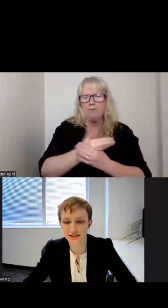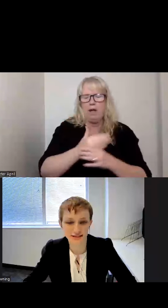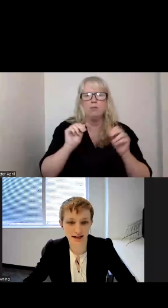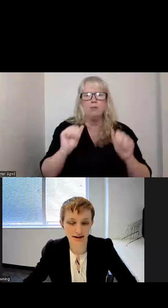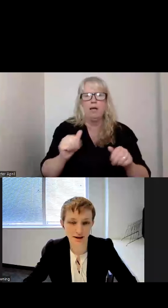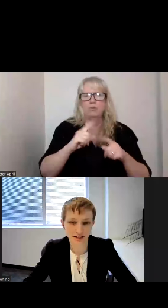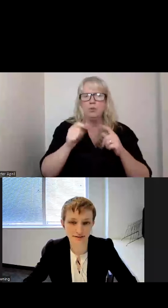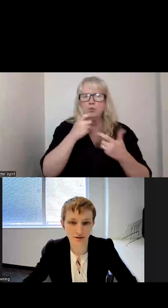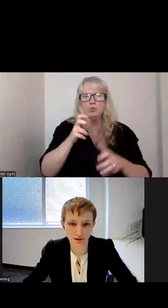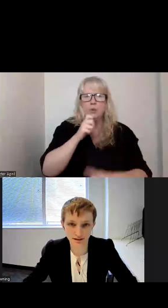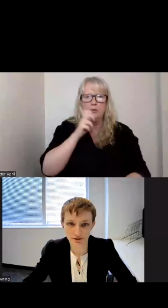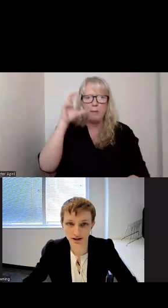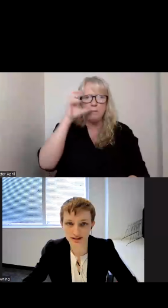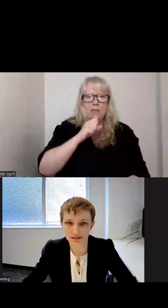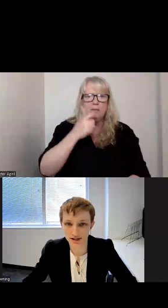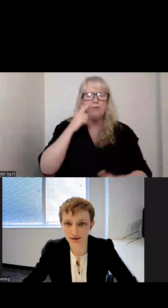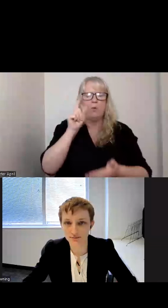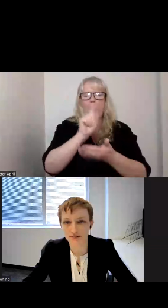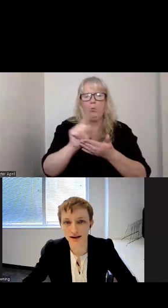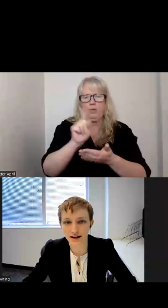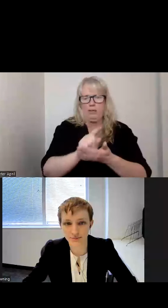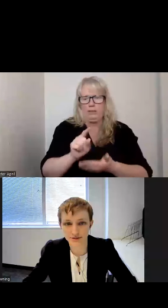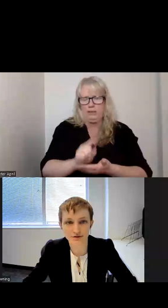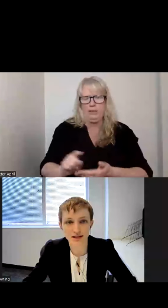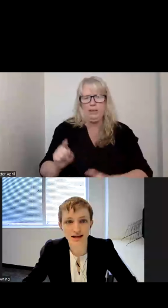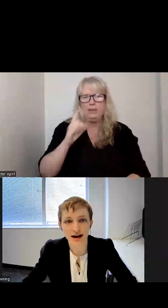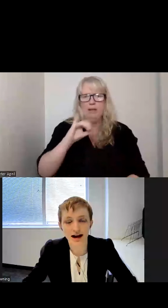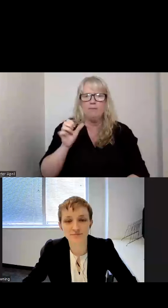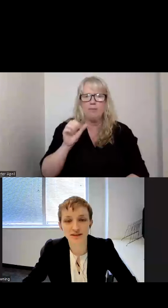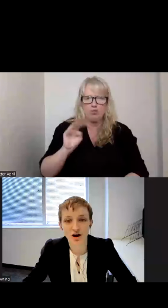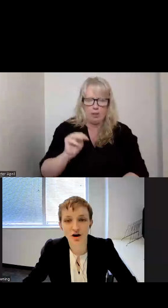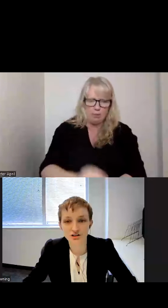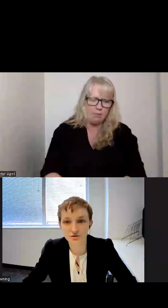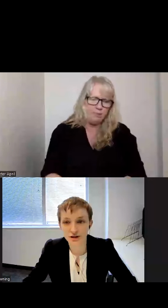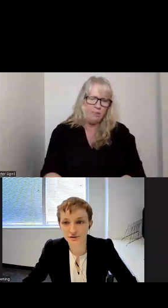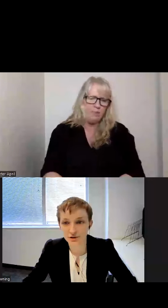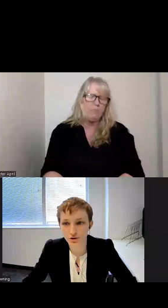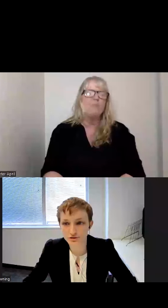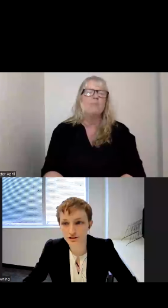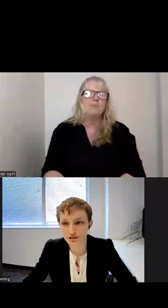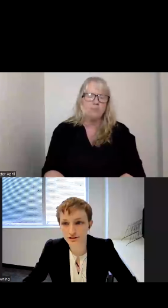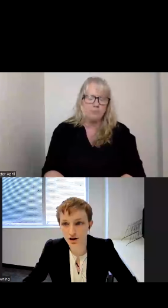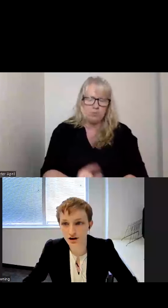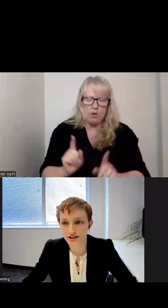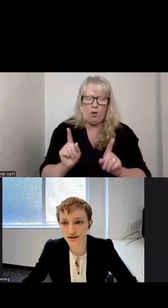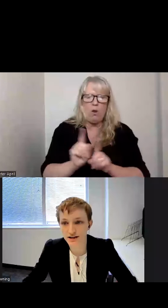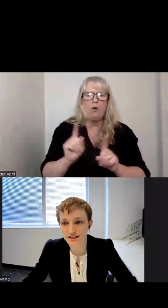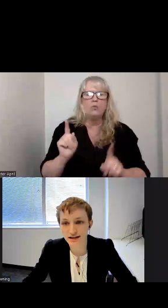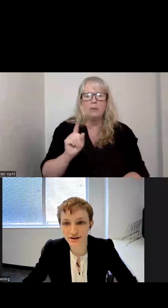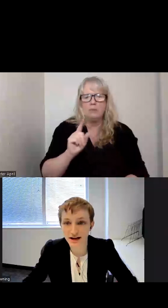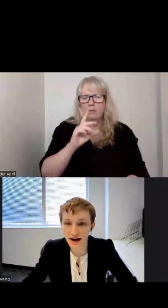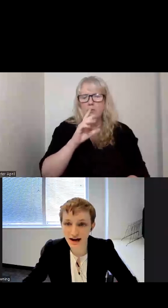MISS THE WEEKLY JAM EPISODES. IF YOU GO TO TALK.CRISISNOW.COM,